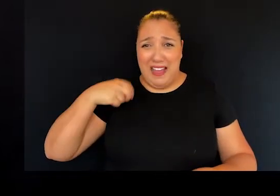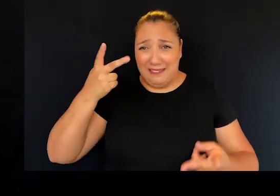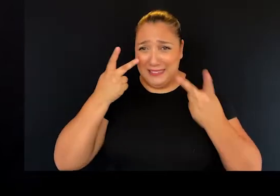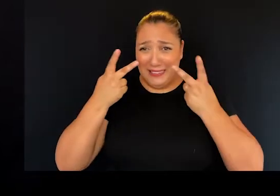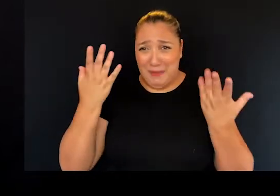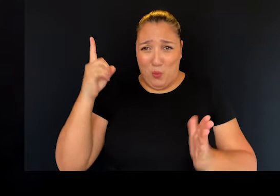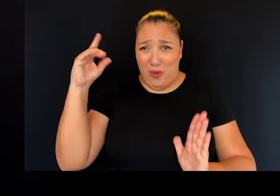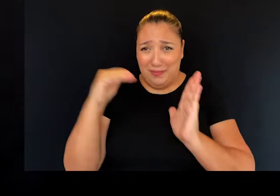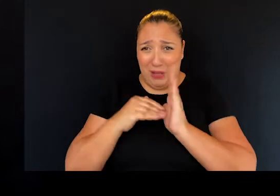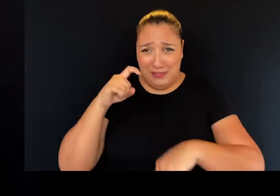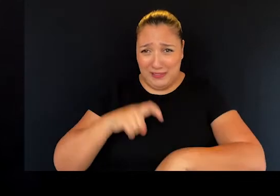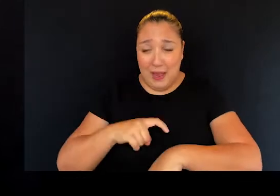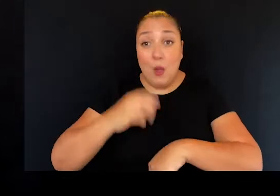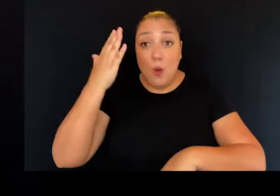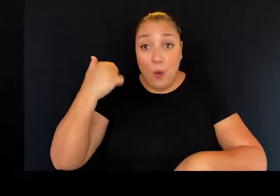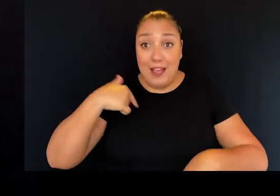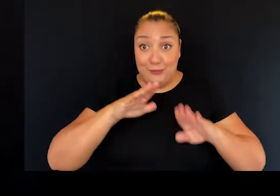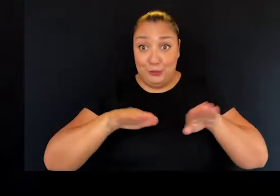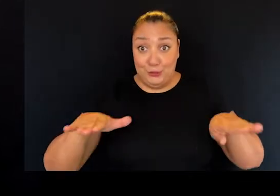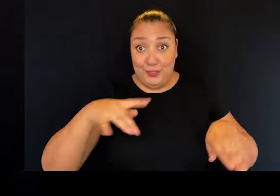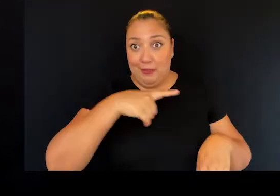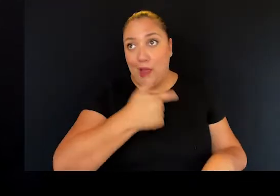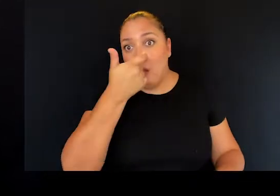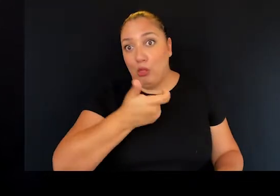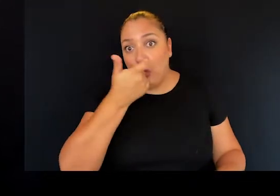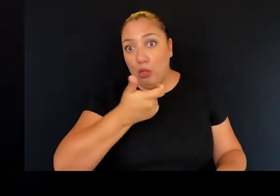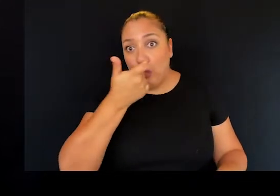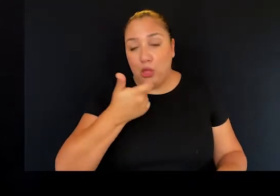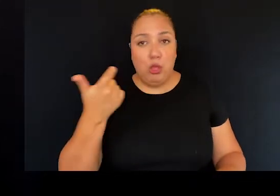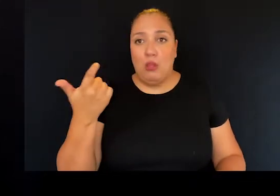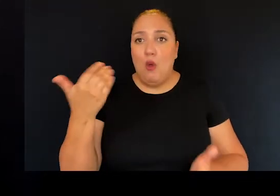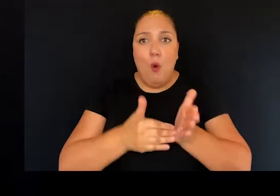because when your children are watching movies, you watch them over and over and over again.